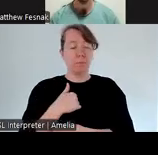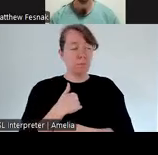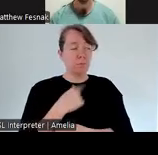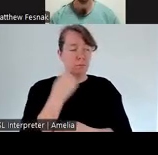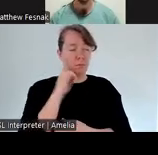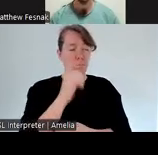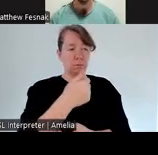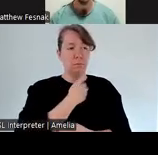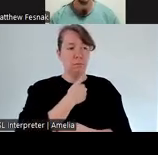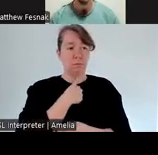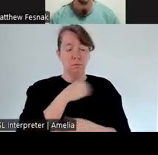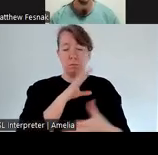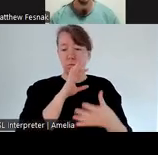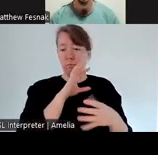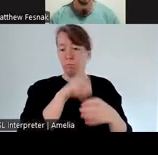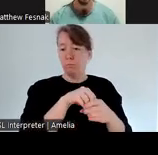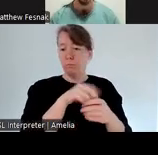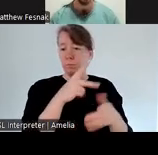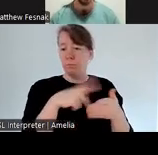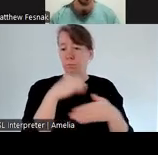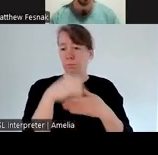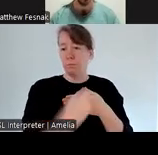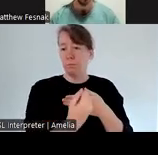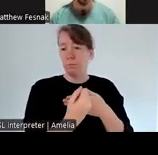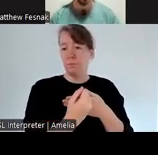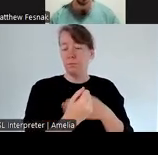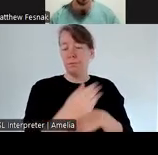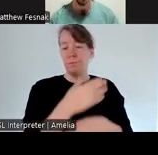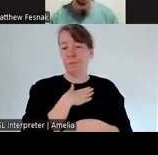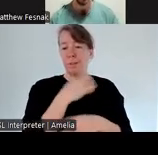because of a negative experience at Robarts library.